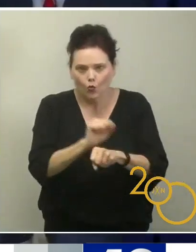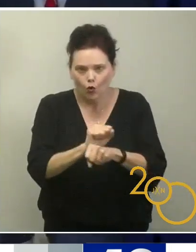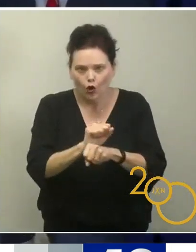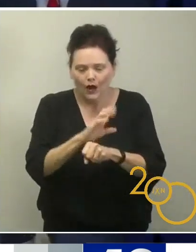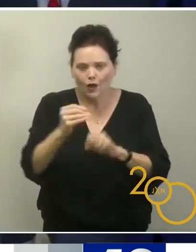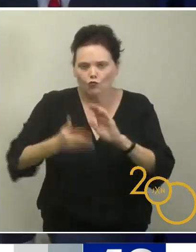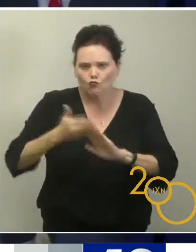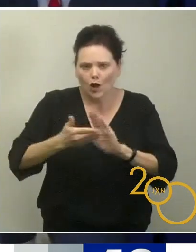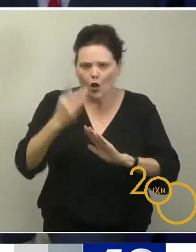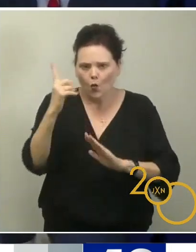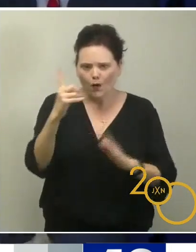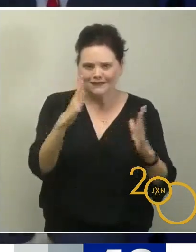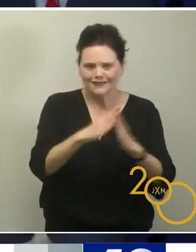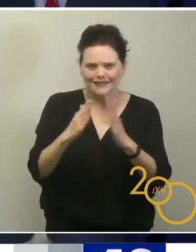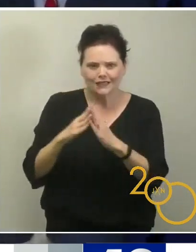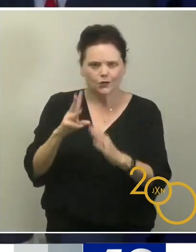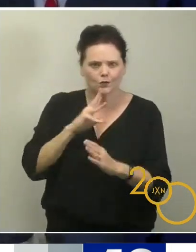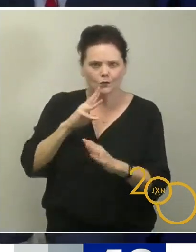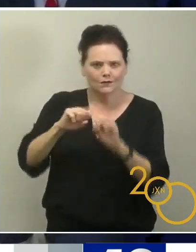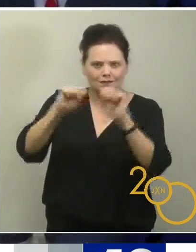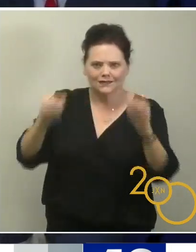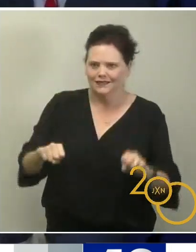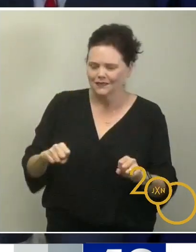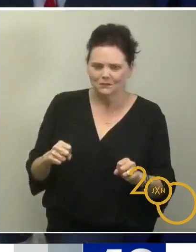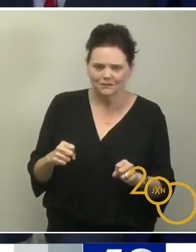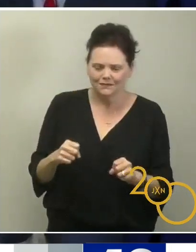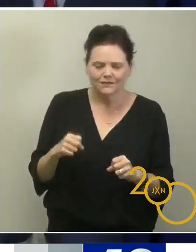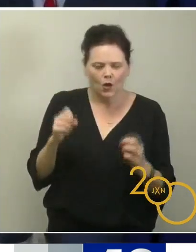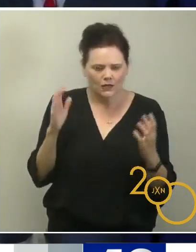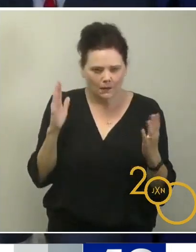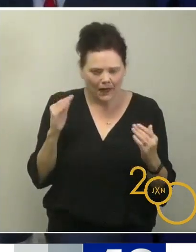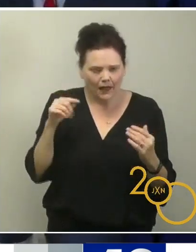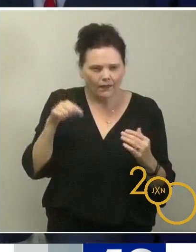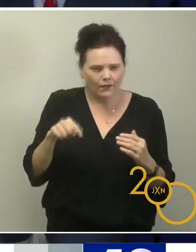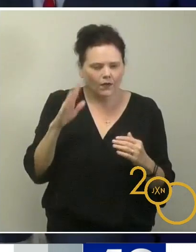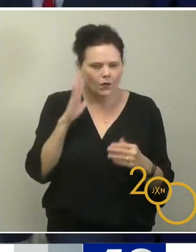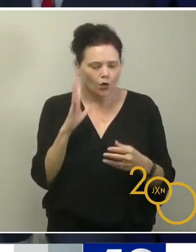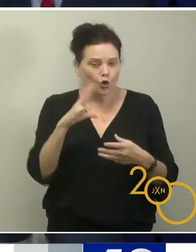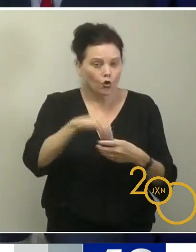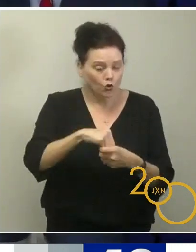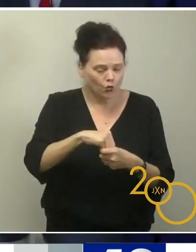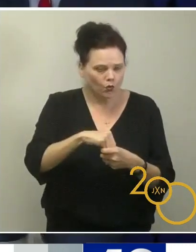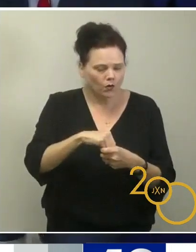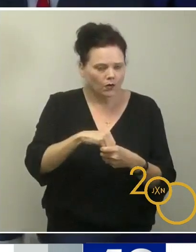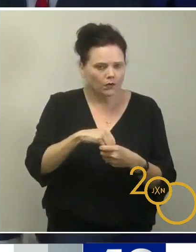GOVERNMENT THAT ARE SITUATED THAT EVERY SINGLE DAY HAVE THE TIME AND THE ABILITY TO GO TO WORK AND RUN ONE CITY'S WATER SYSTEM.